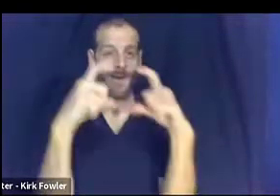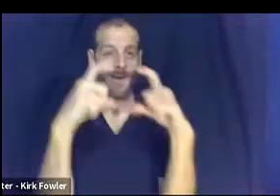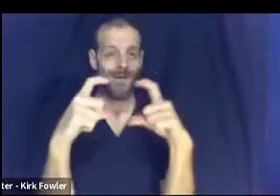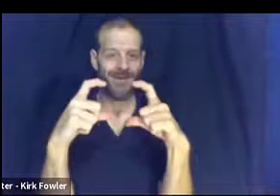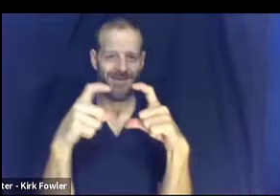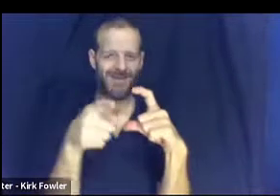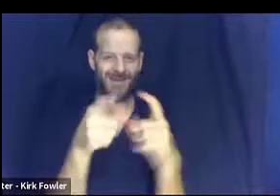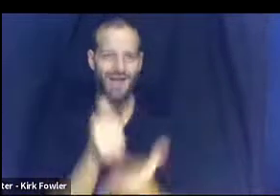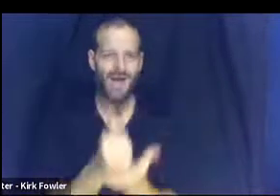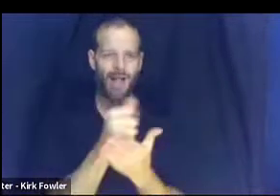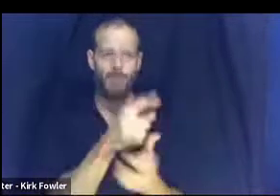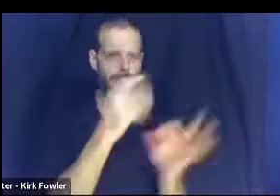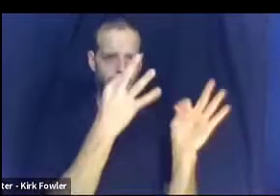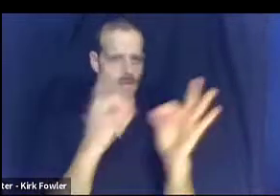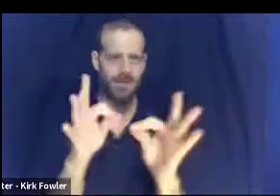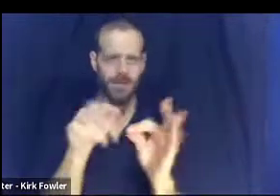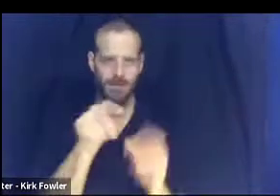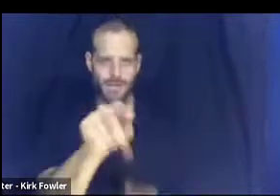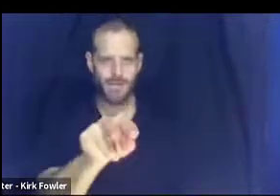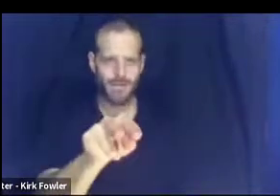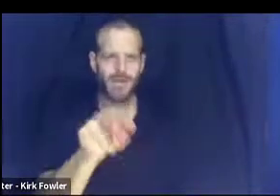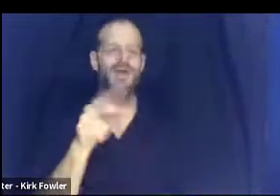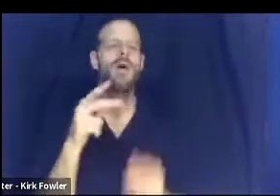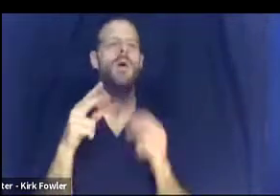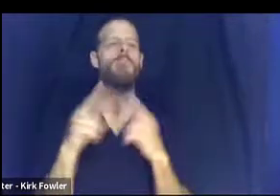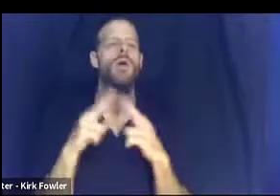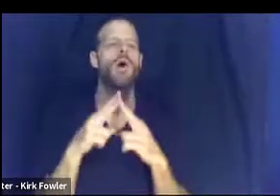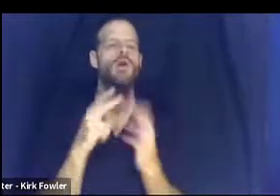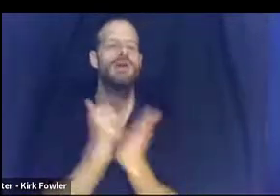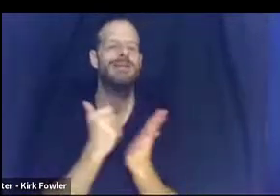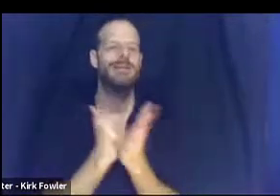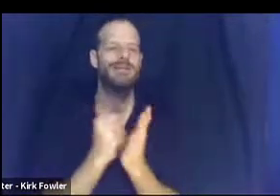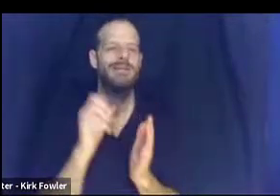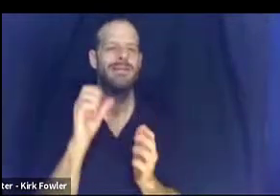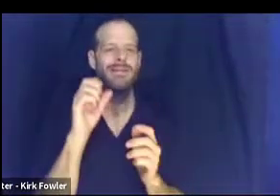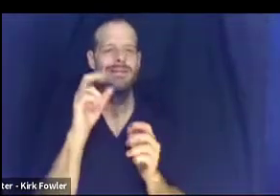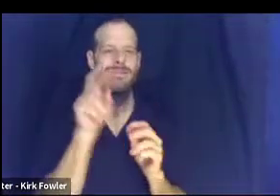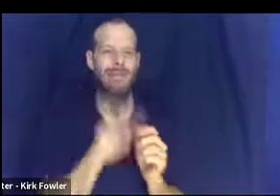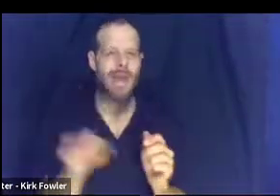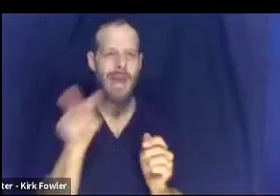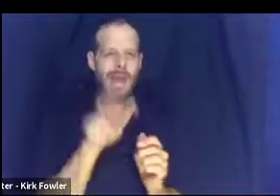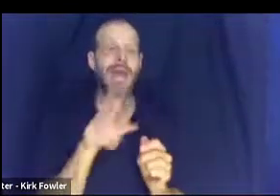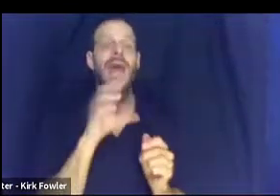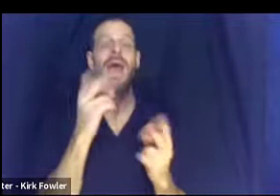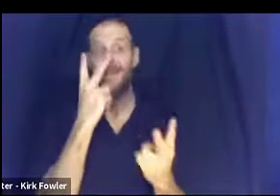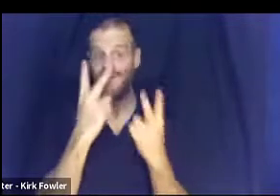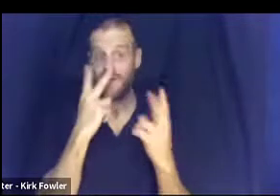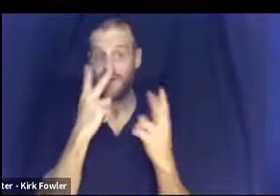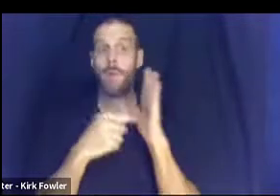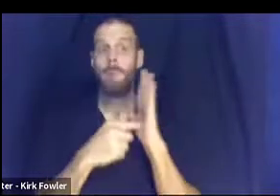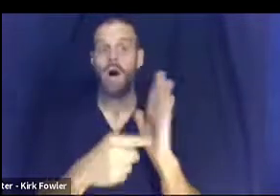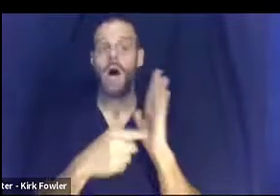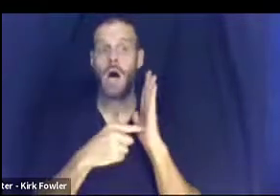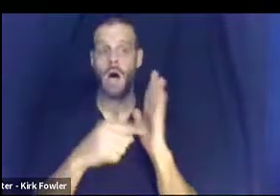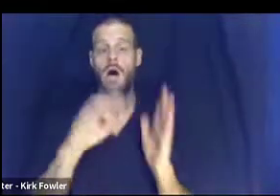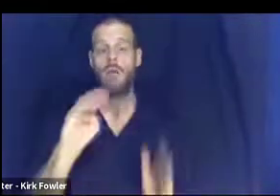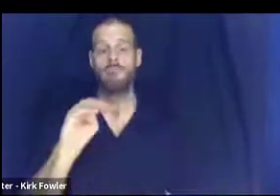the students' attention for partner-assisted scanning as well as for visual modeling as opposed to modeling by touching the device.